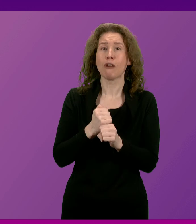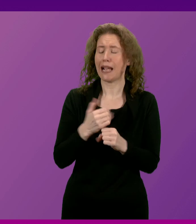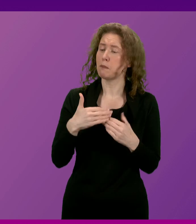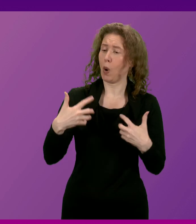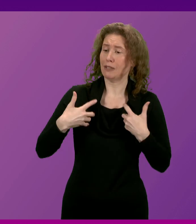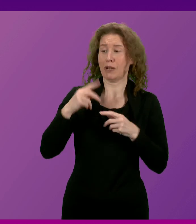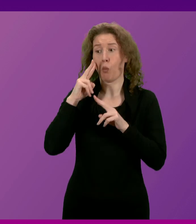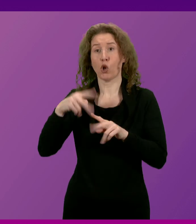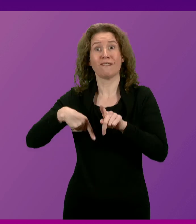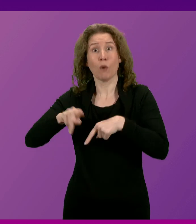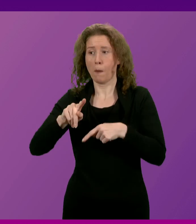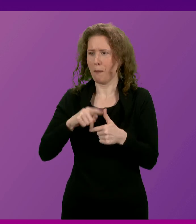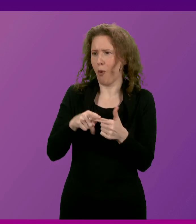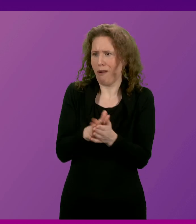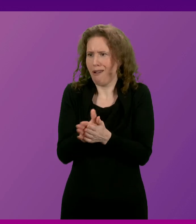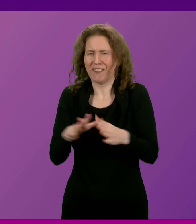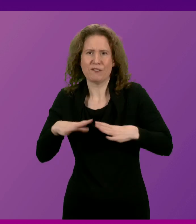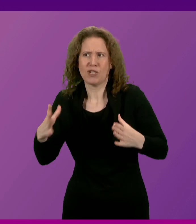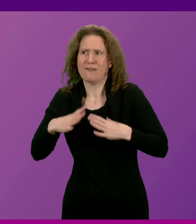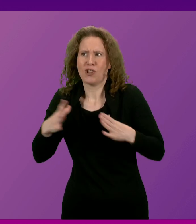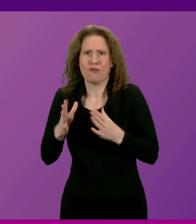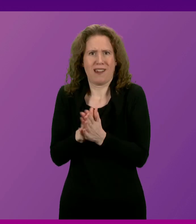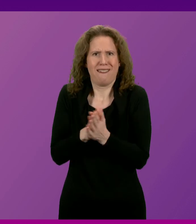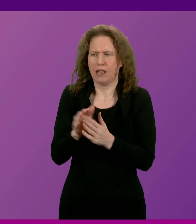football freebies than in doing the job that he is paid for.